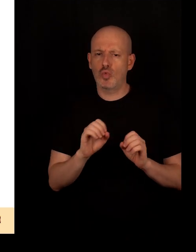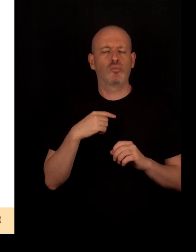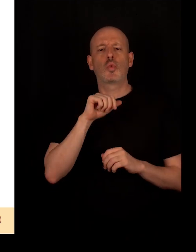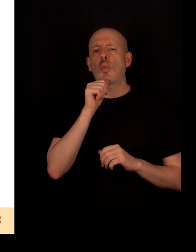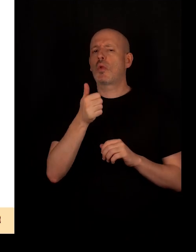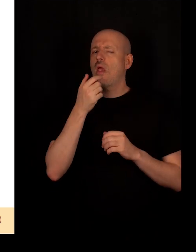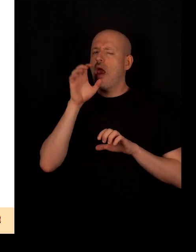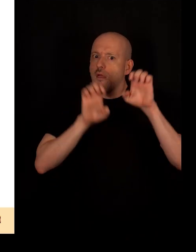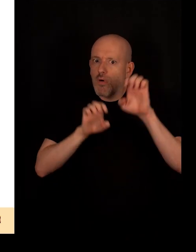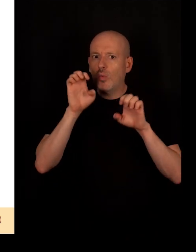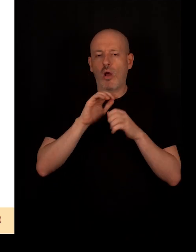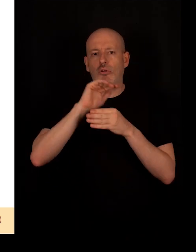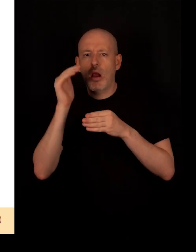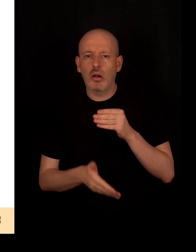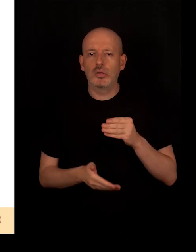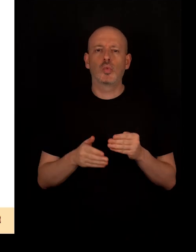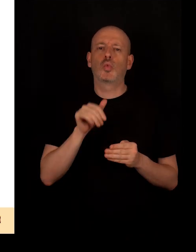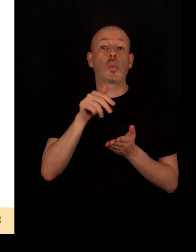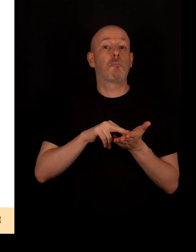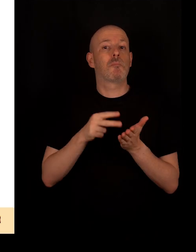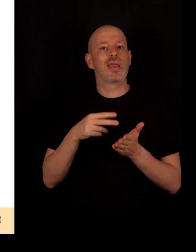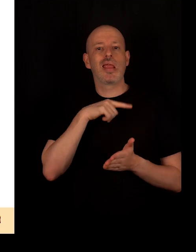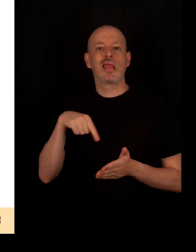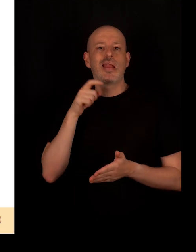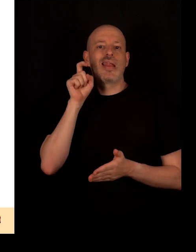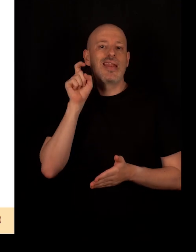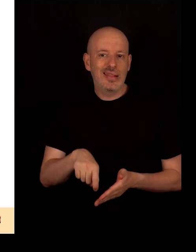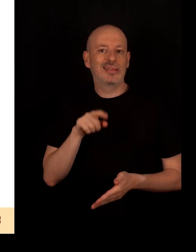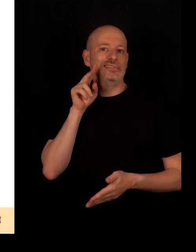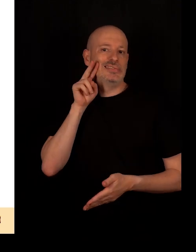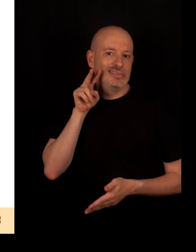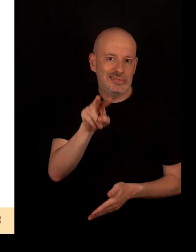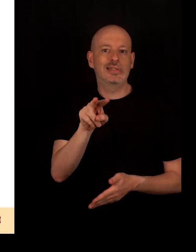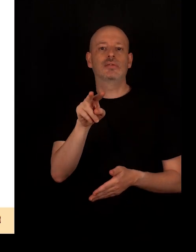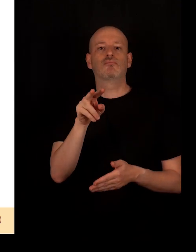We don't evaluate at the very end. And it doesn't mean that we need to see